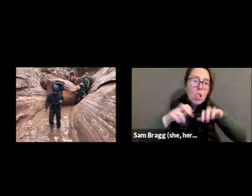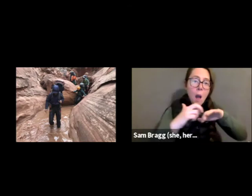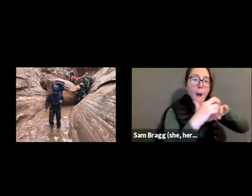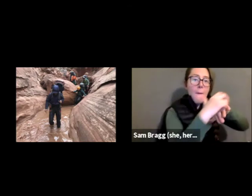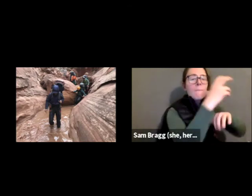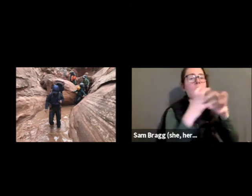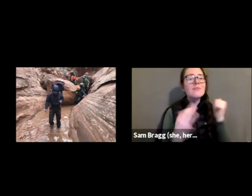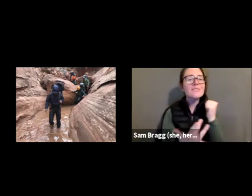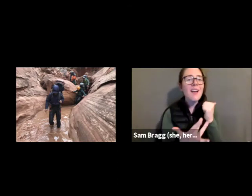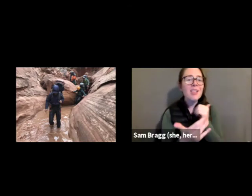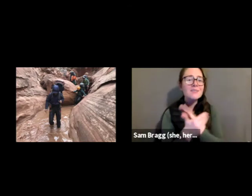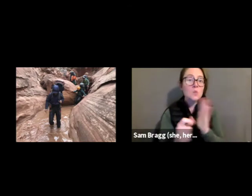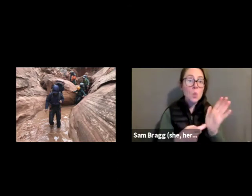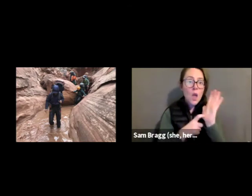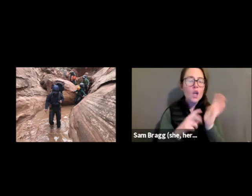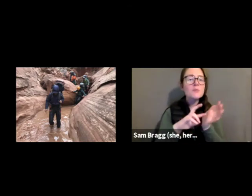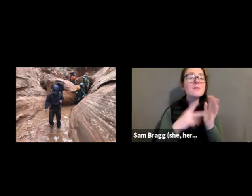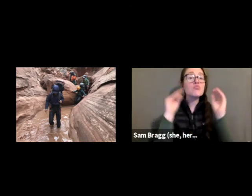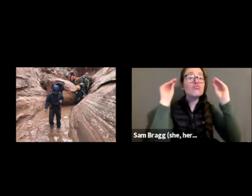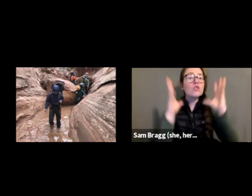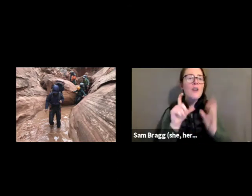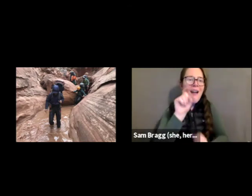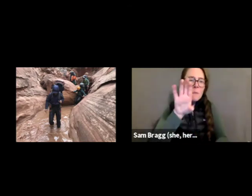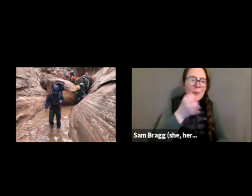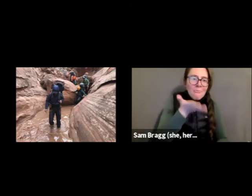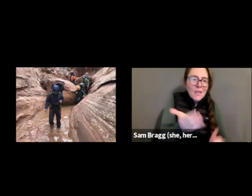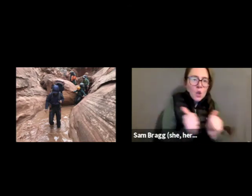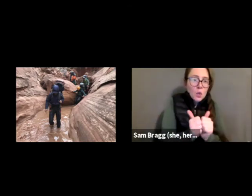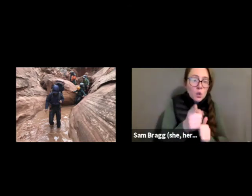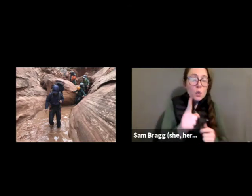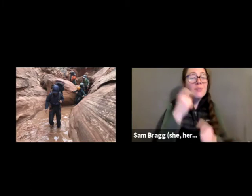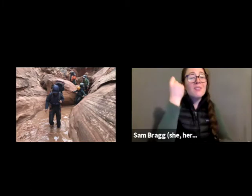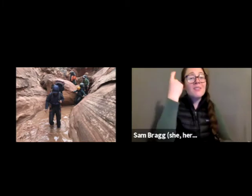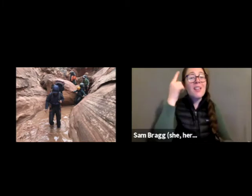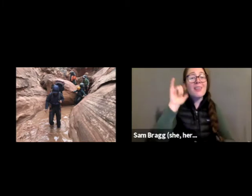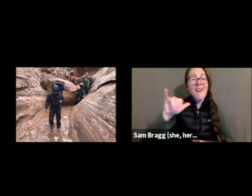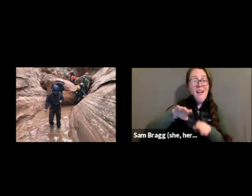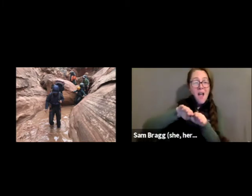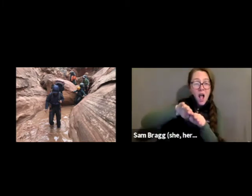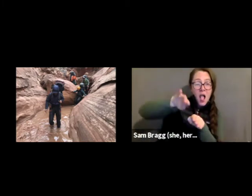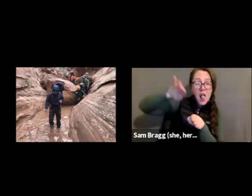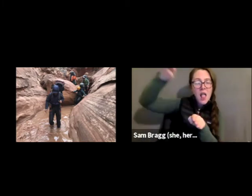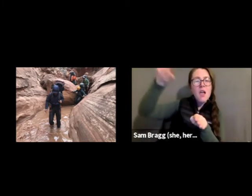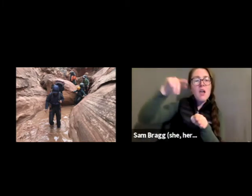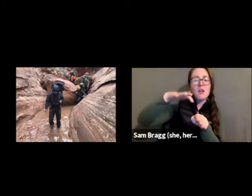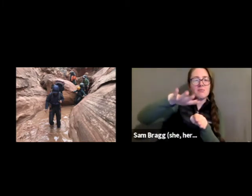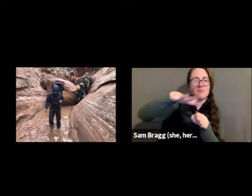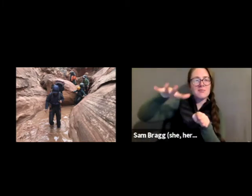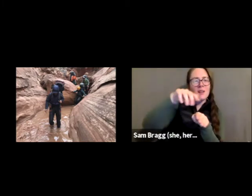up to the top we had to do some scrambling and a lot of technical skills um that we had to use